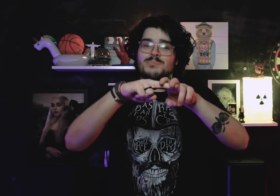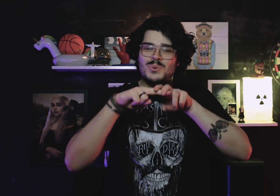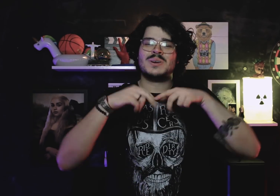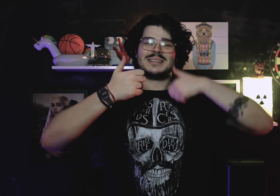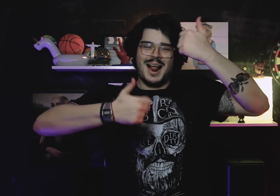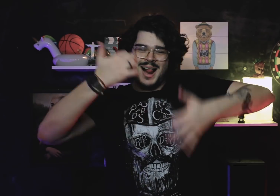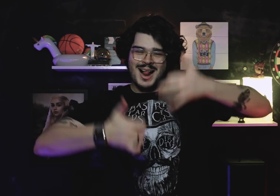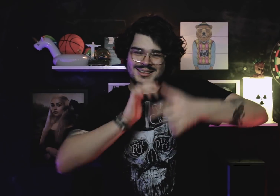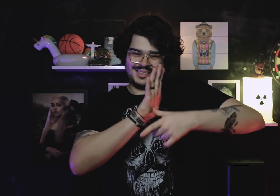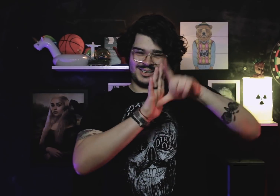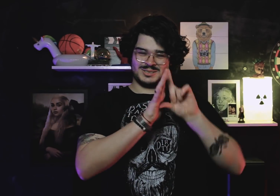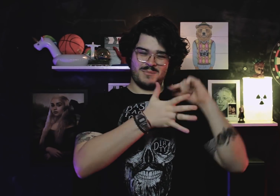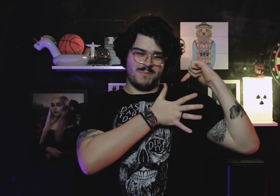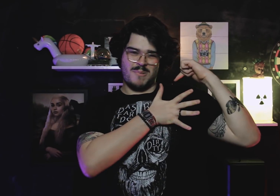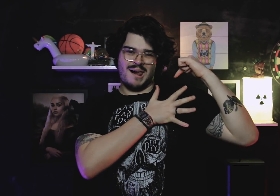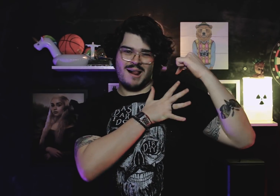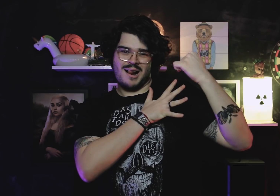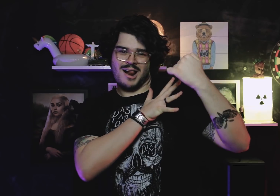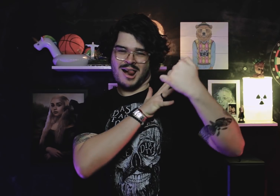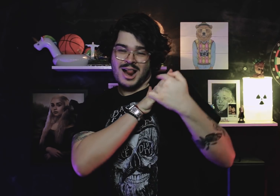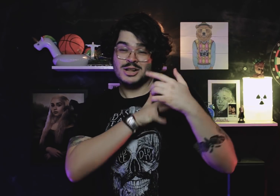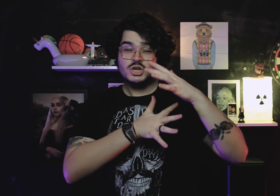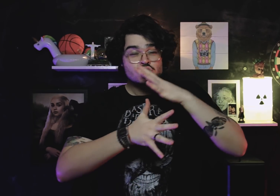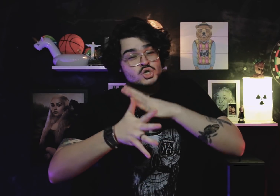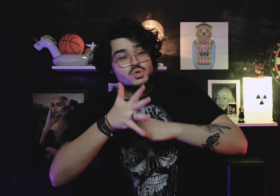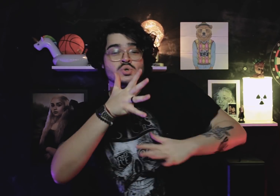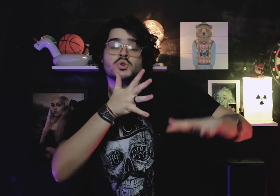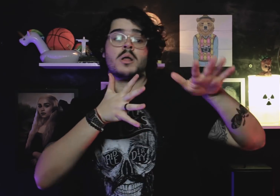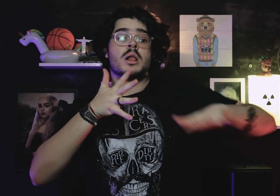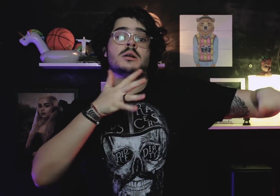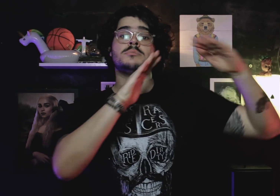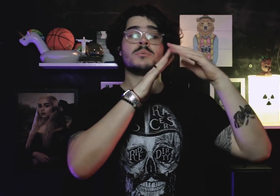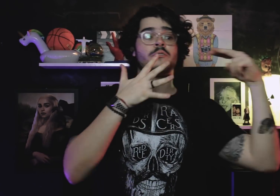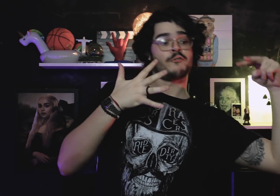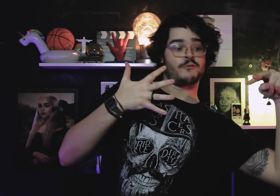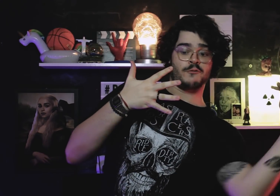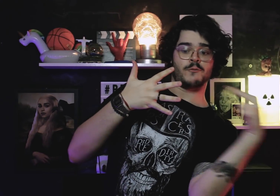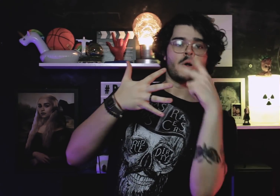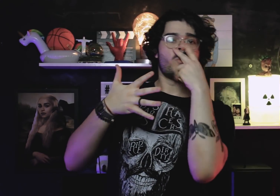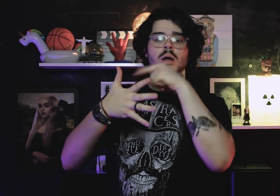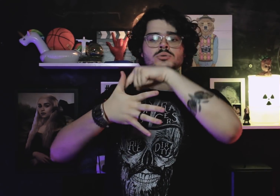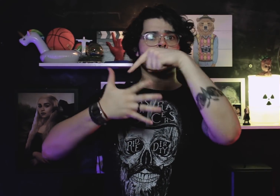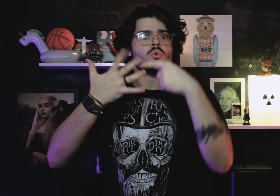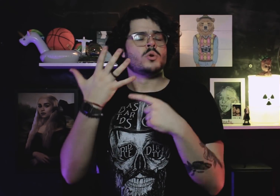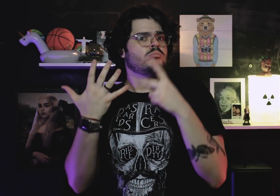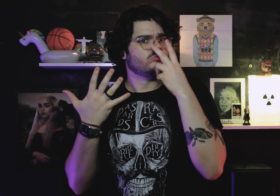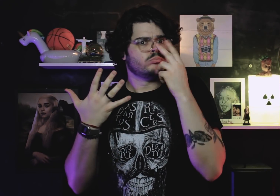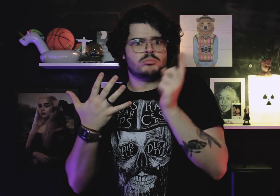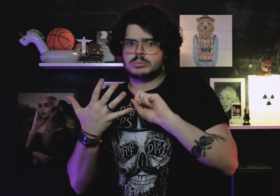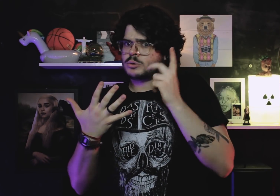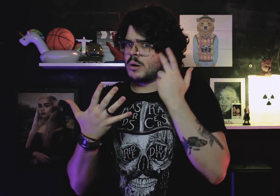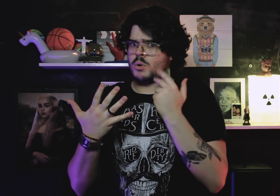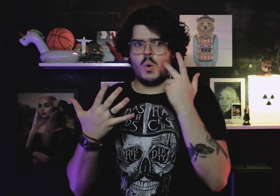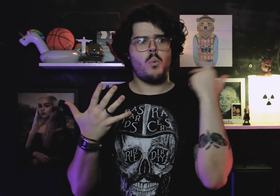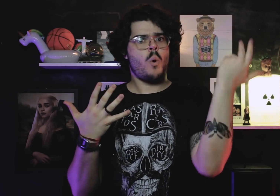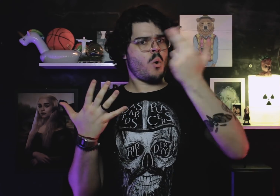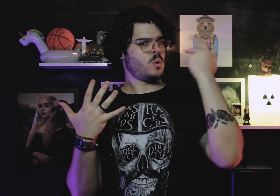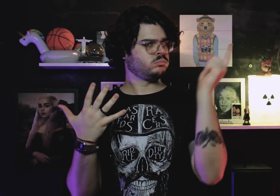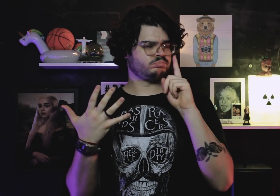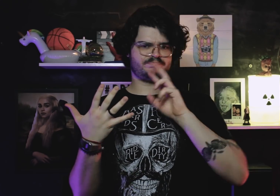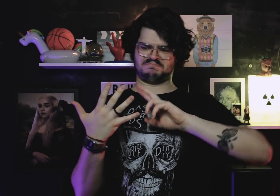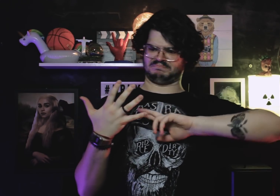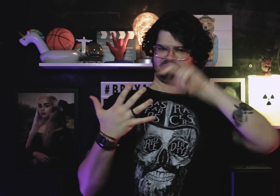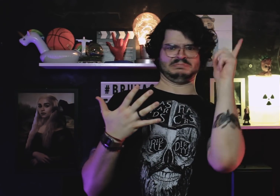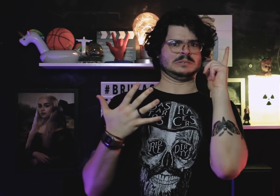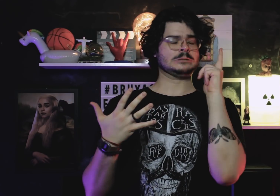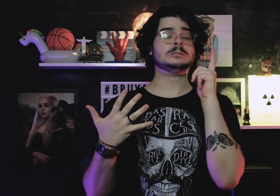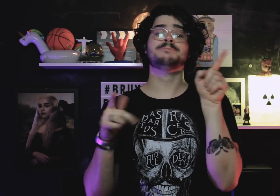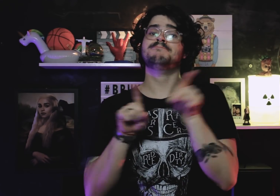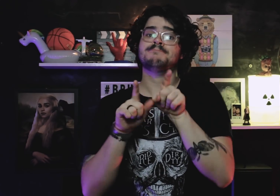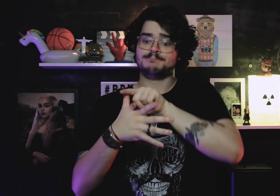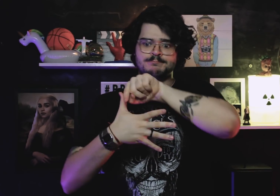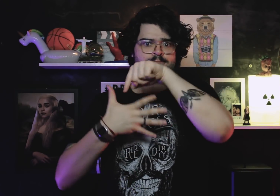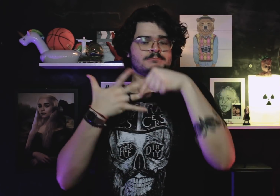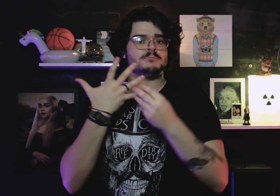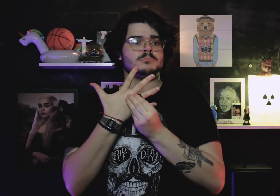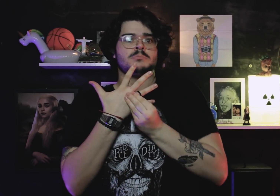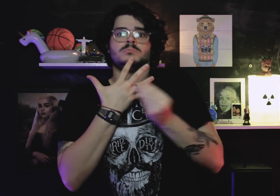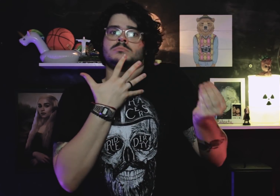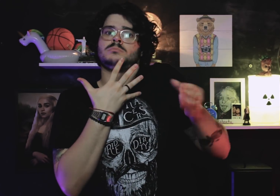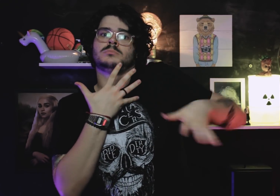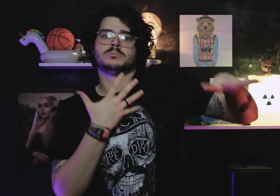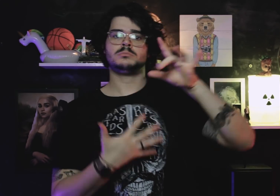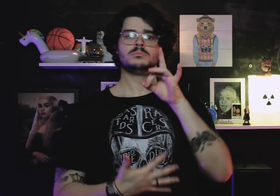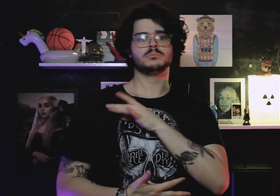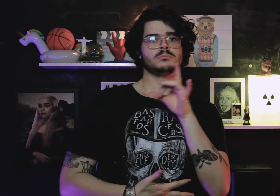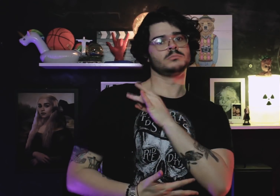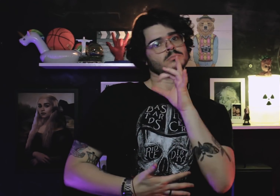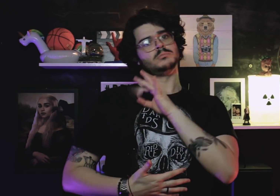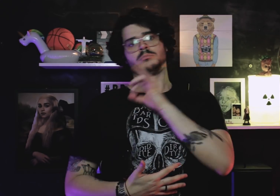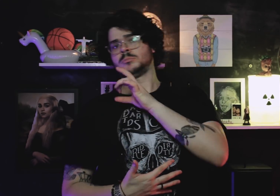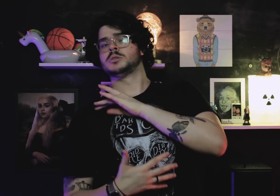Because all of this was abnormal for the villagers and scared them.